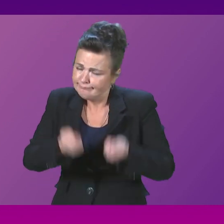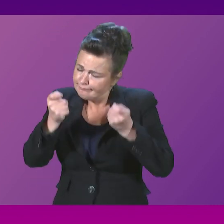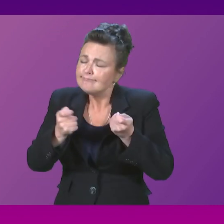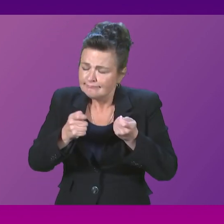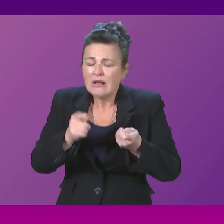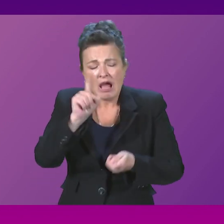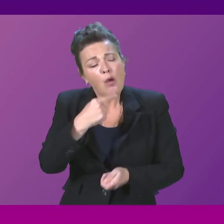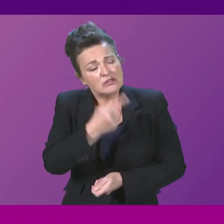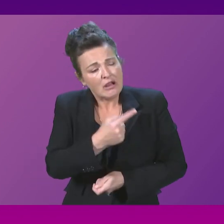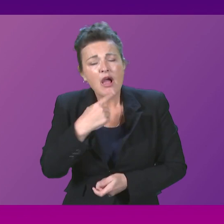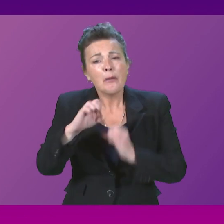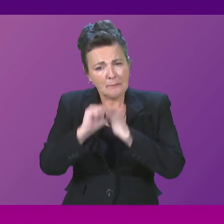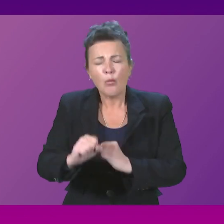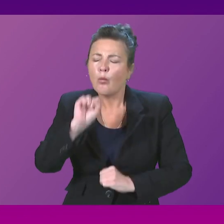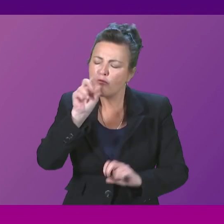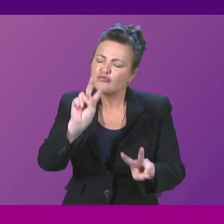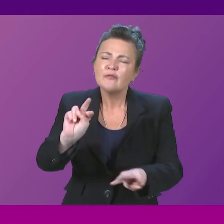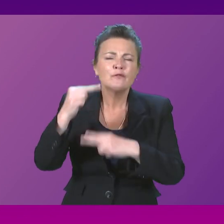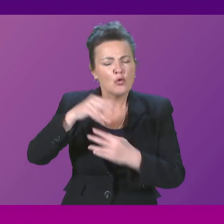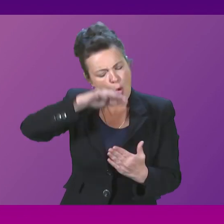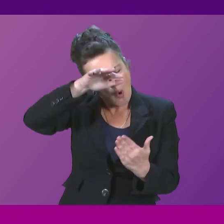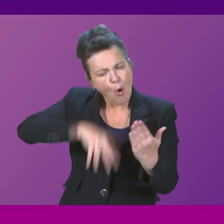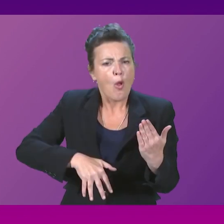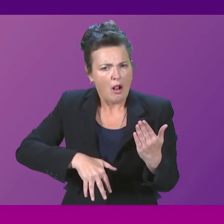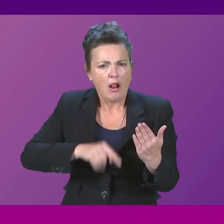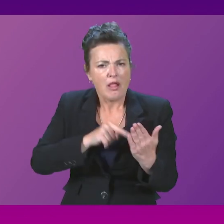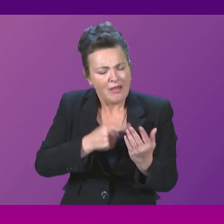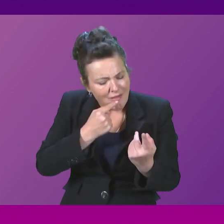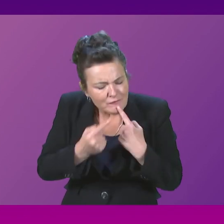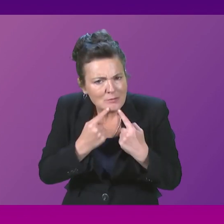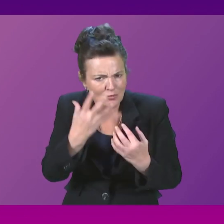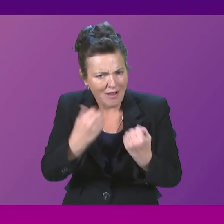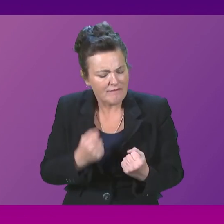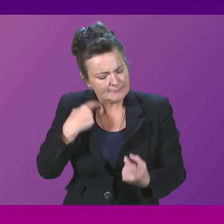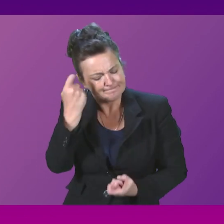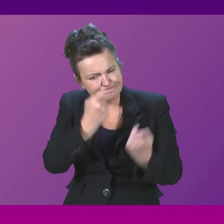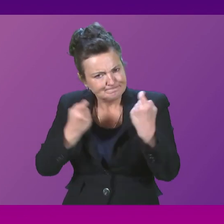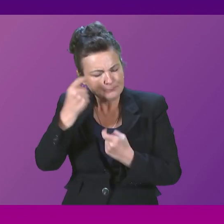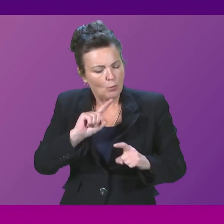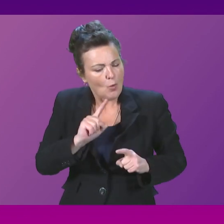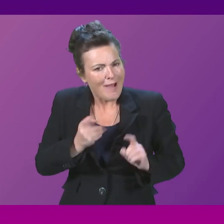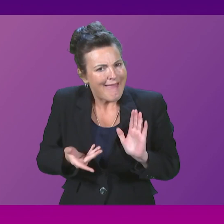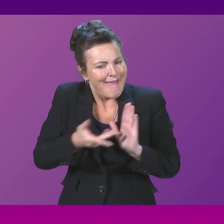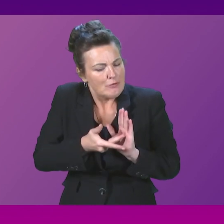we will review all of that in light of the incident and will consider what other steps may be required.